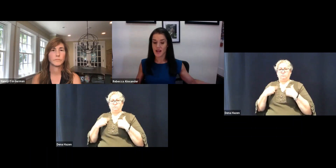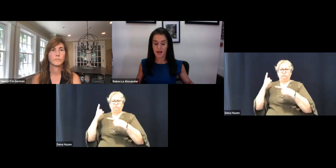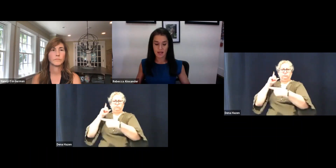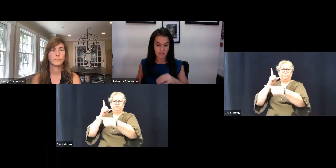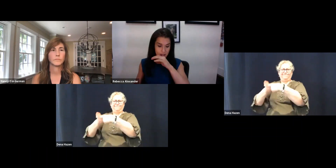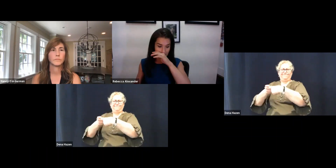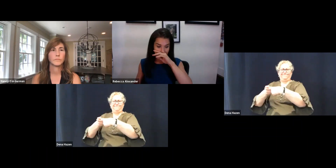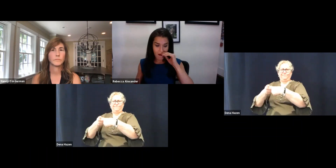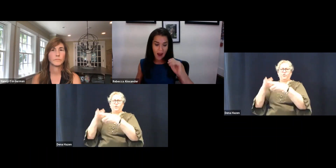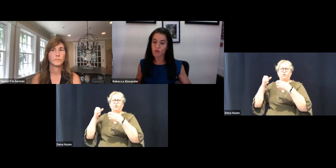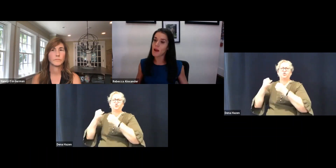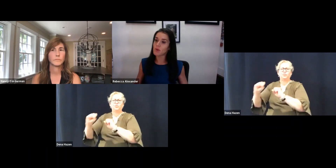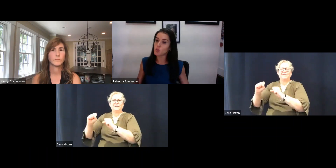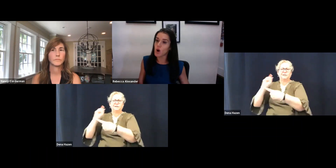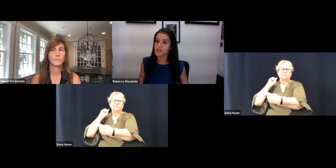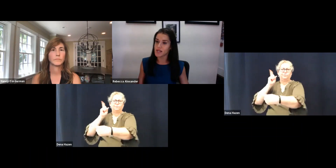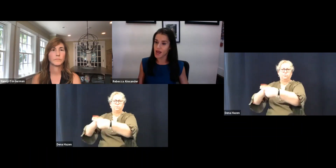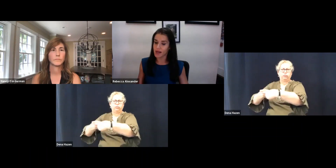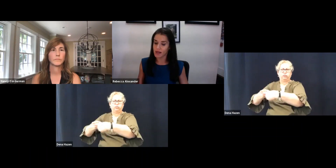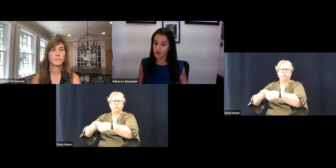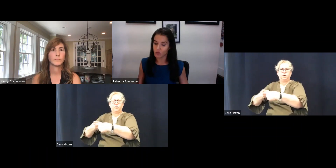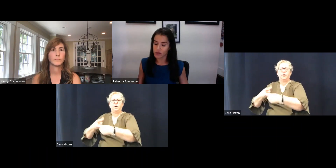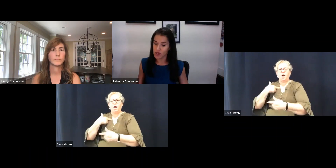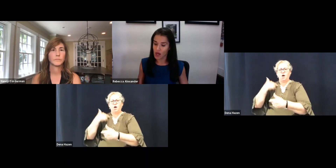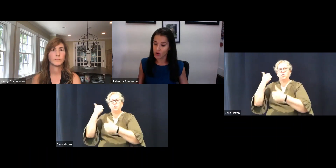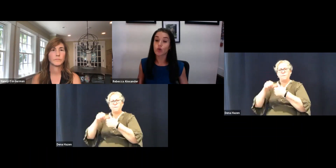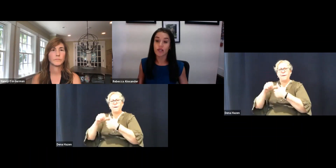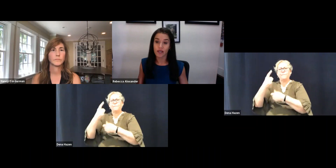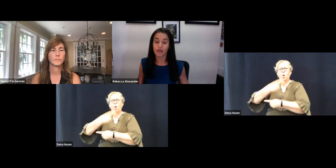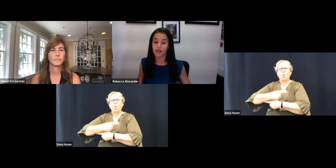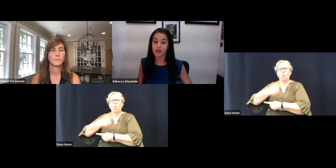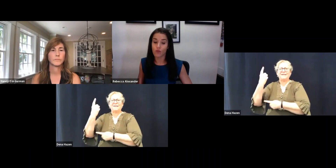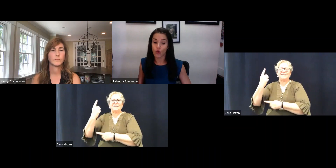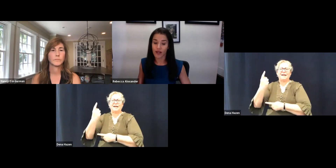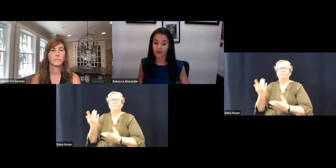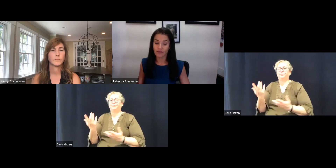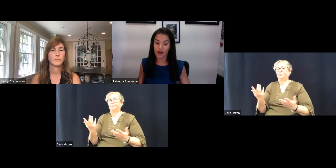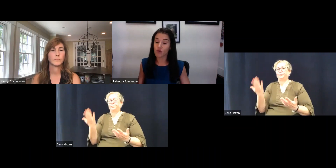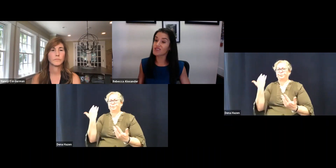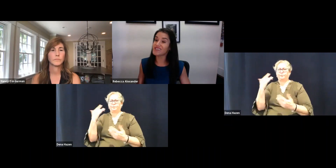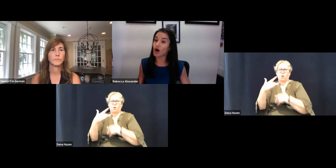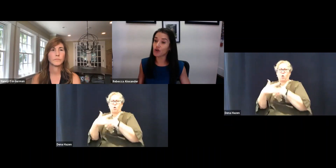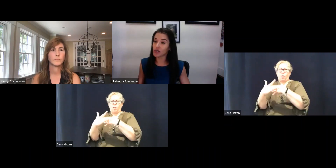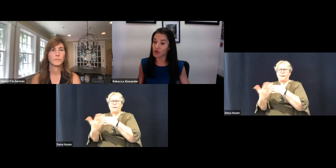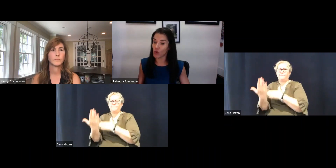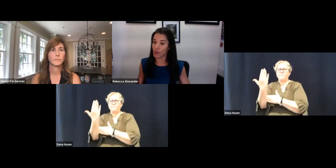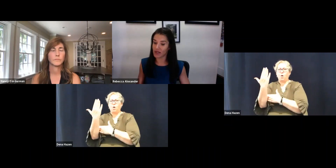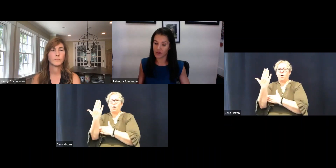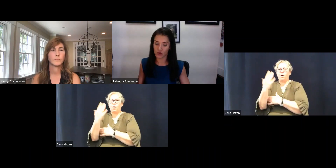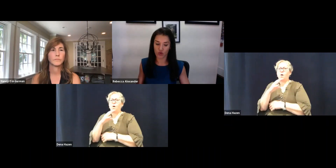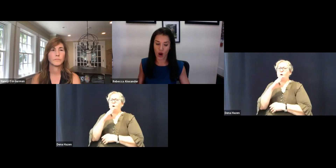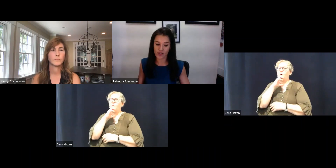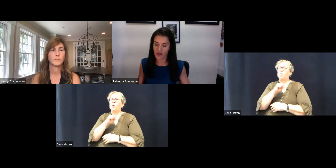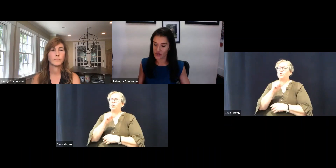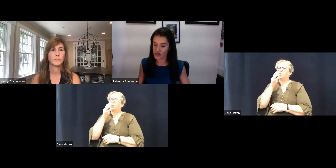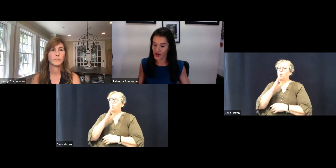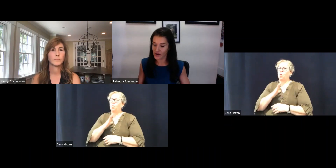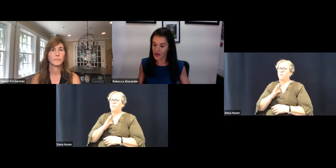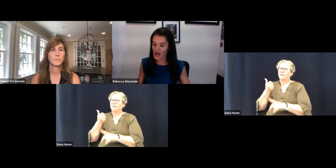And I remember one day, it was early in the morning, and there was an elderly woman who was crossing the street.